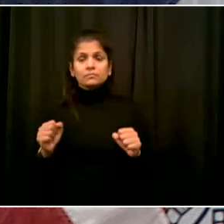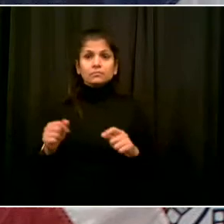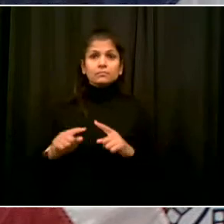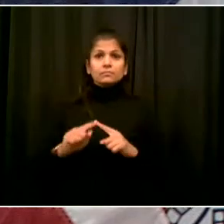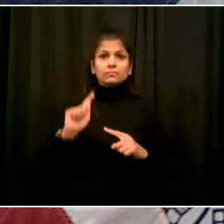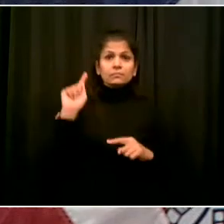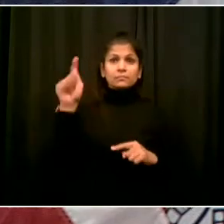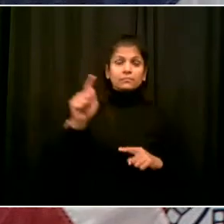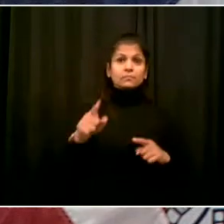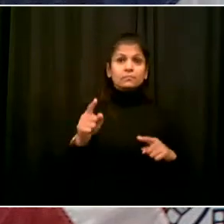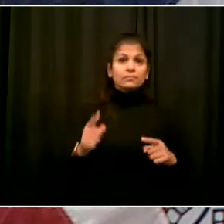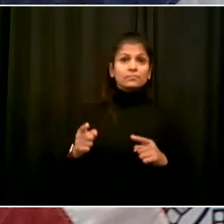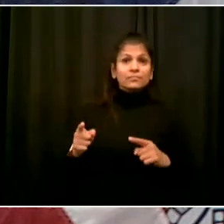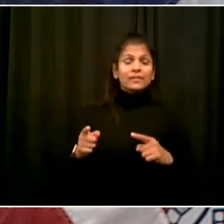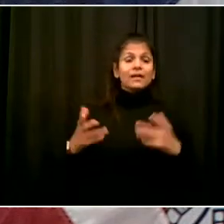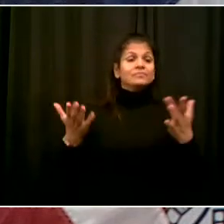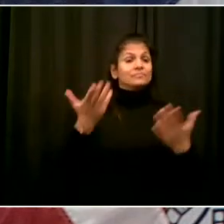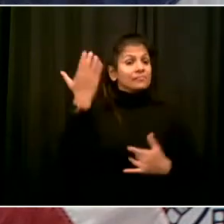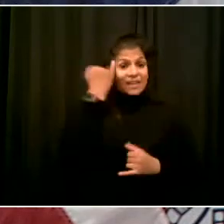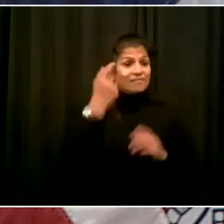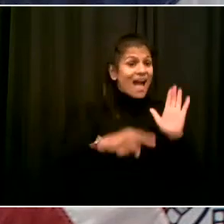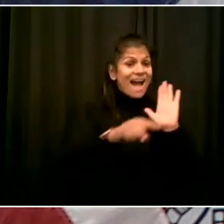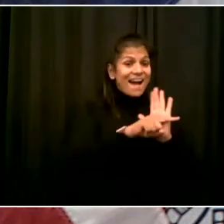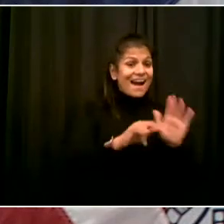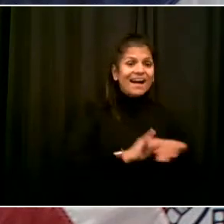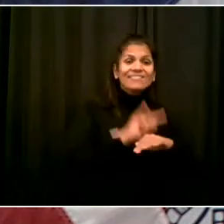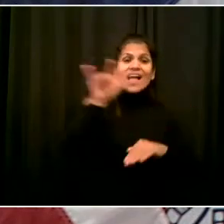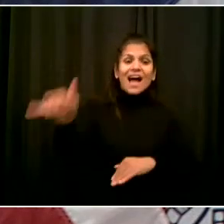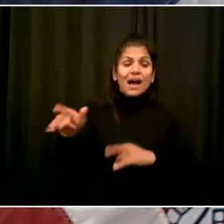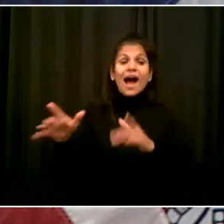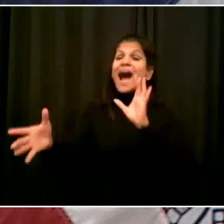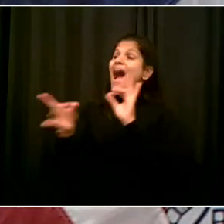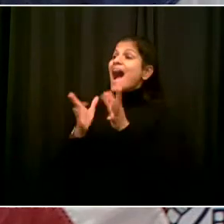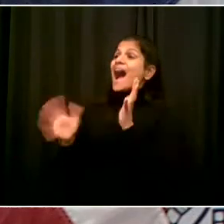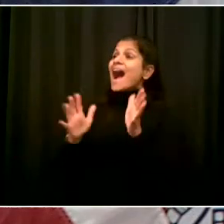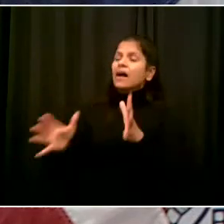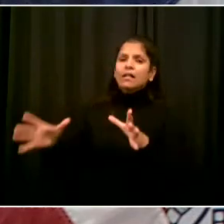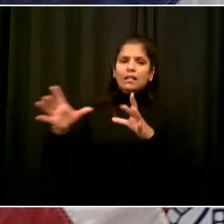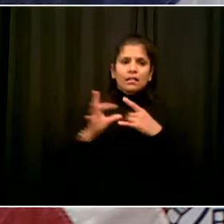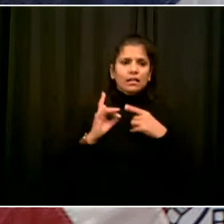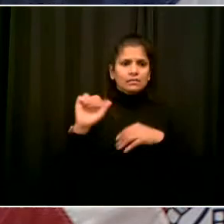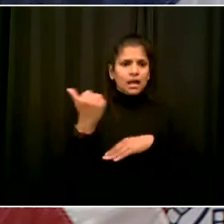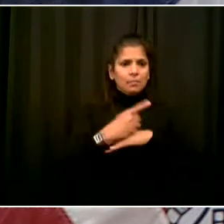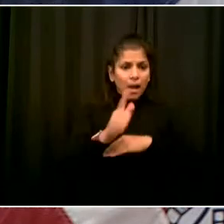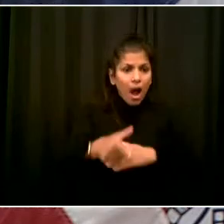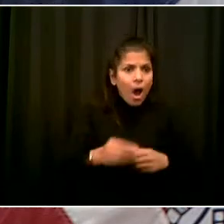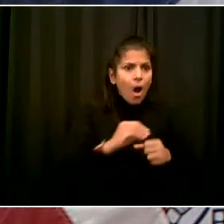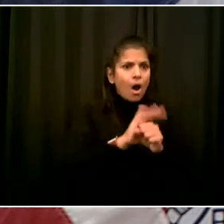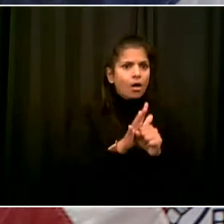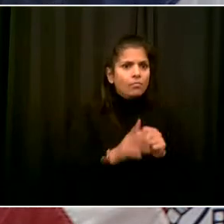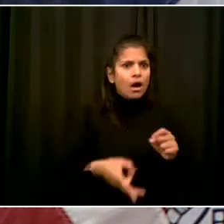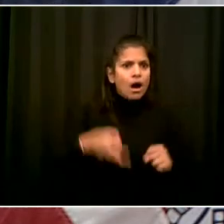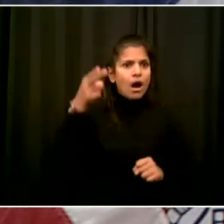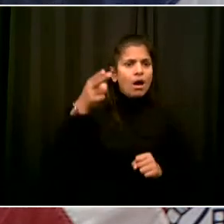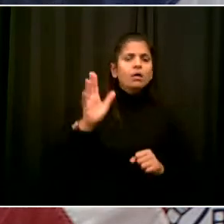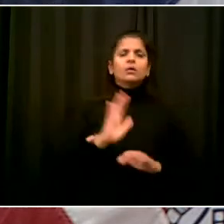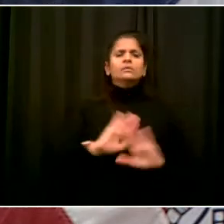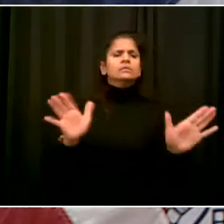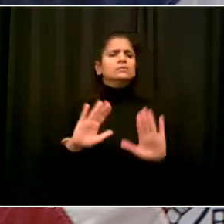DON'T TRAVEL. IT WILL ADD MORE EXPOSURE AND MORE ACHNNCEO F GETTING IT.